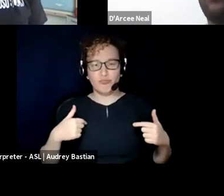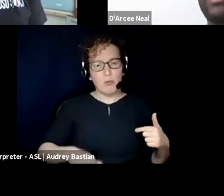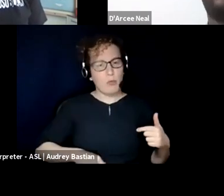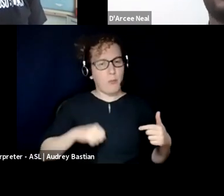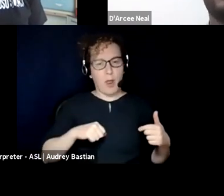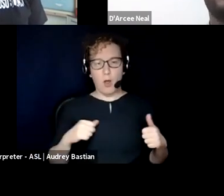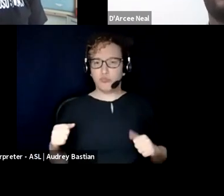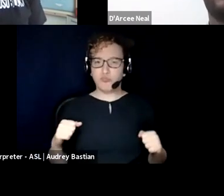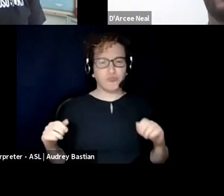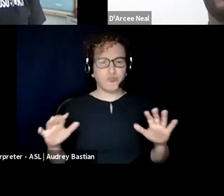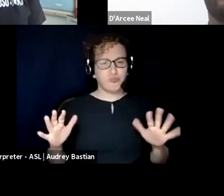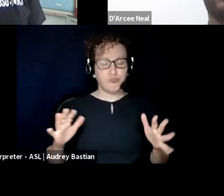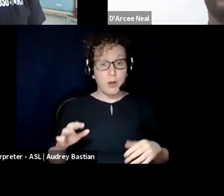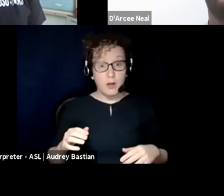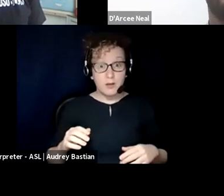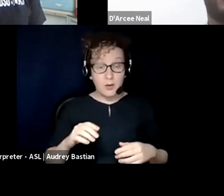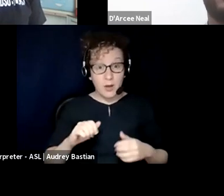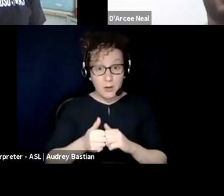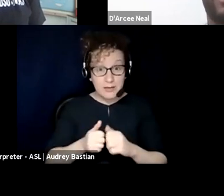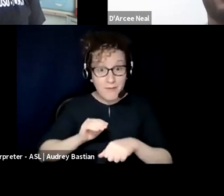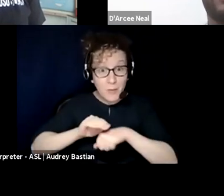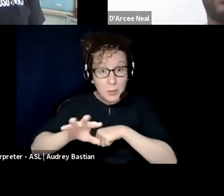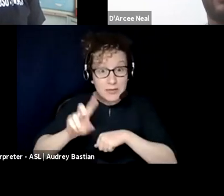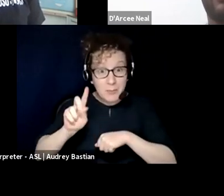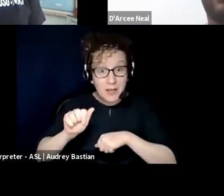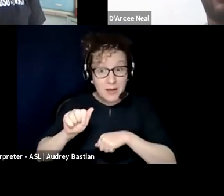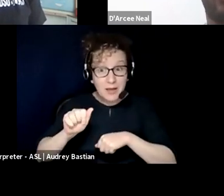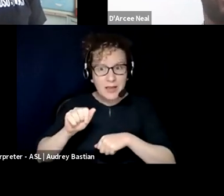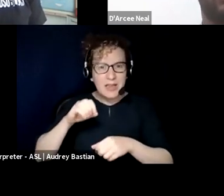that translate to disability, when they are in that space, they are like what are you